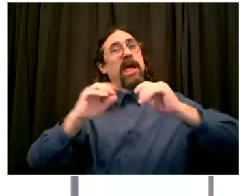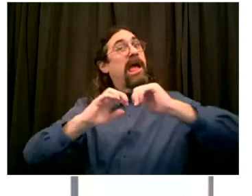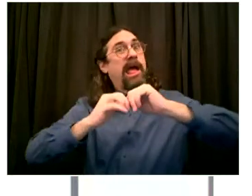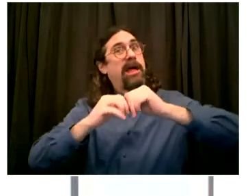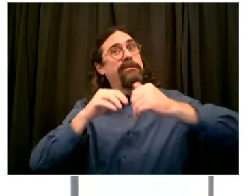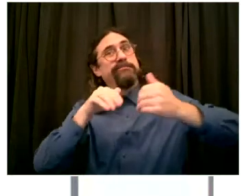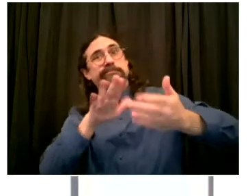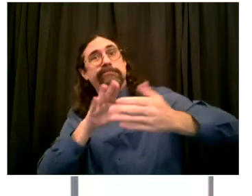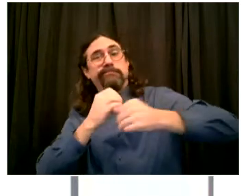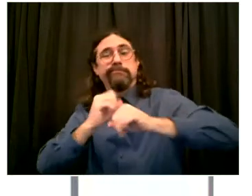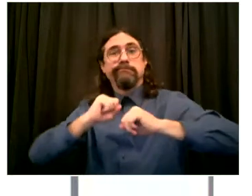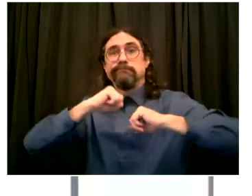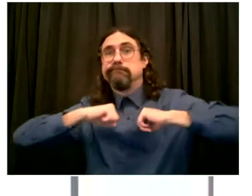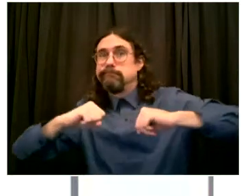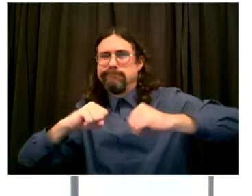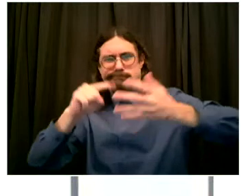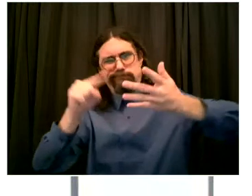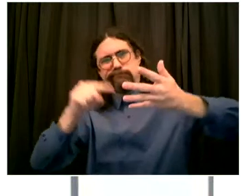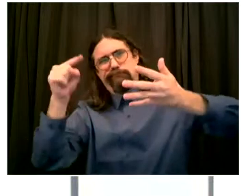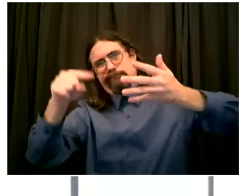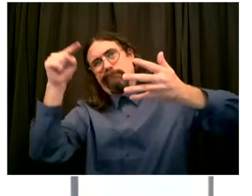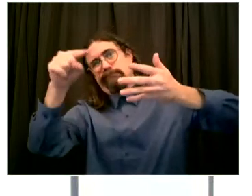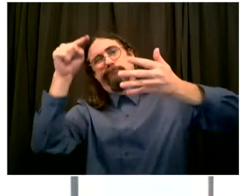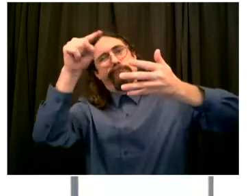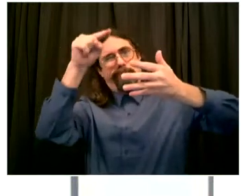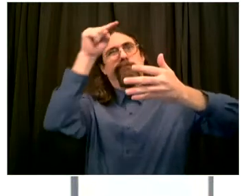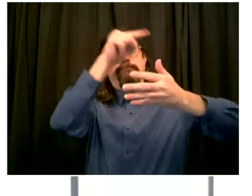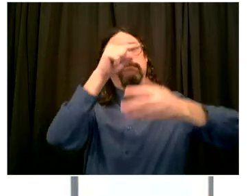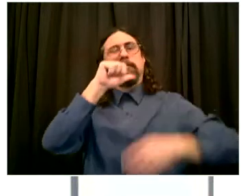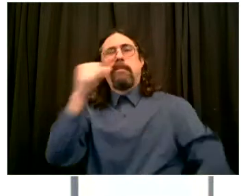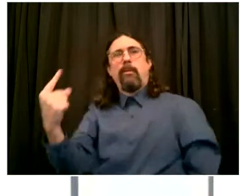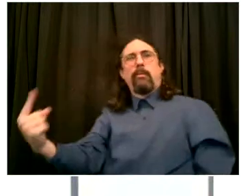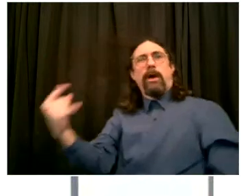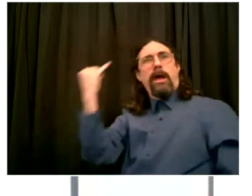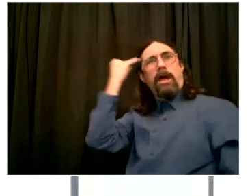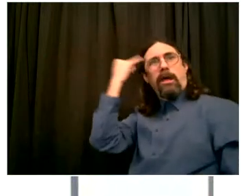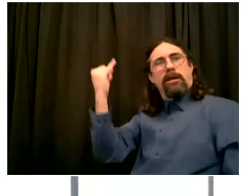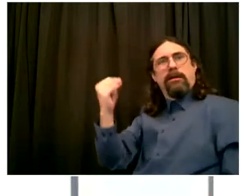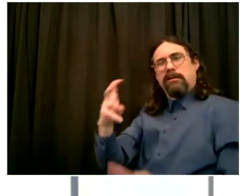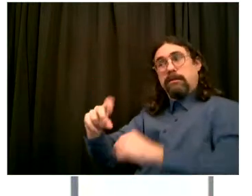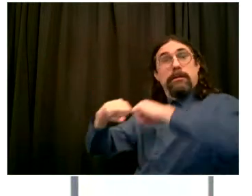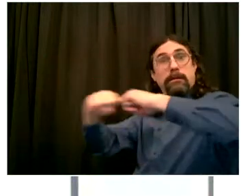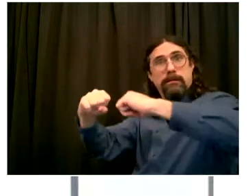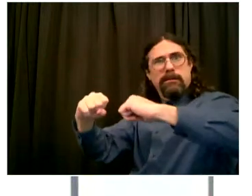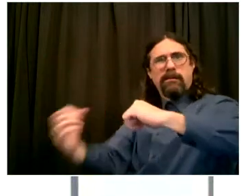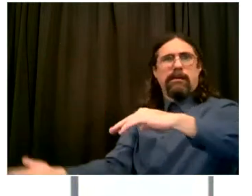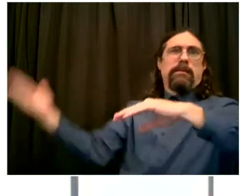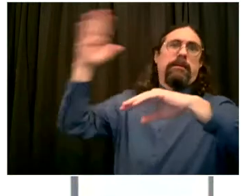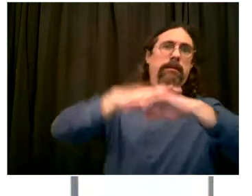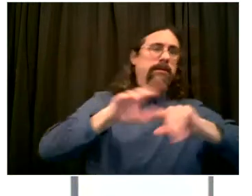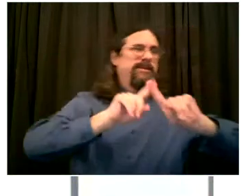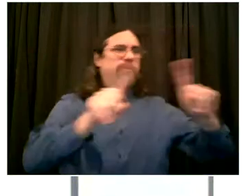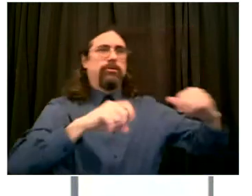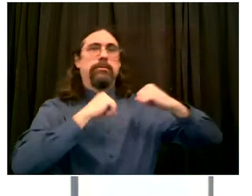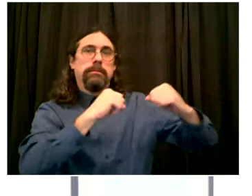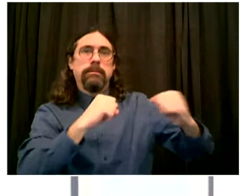ARE BEING WORN, PEOPLE ARE EEKPIPING TTHEIR DISTANCE. BUT THEN LAYERING ON TESTING MAKING SURE PEOPLE